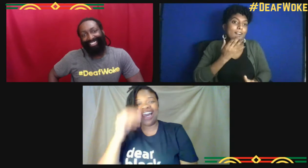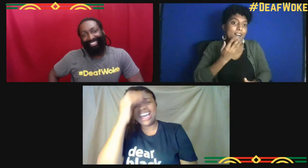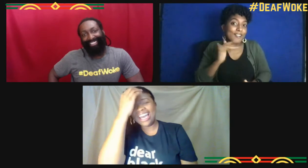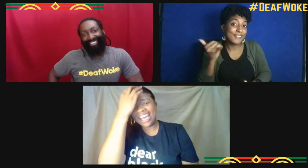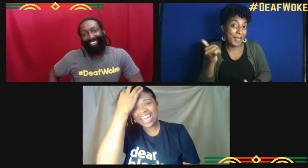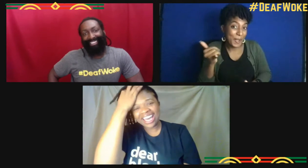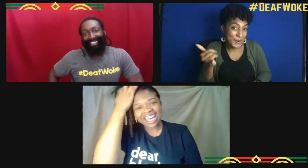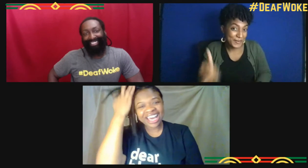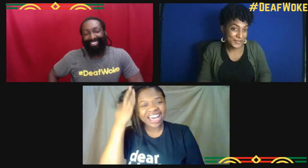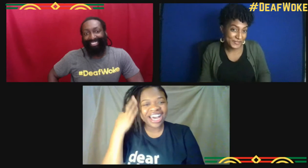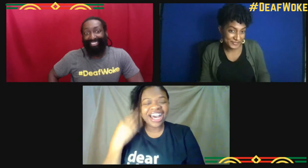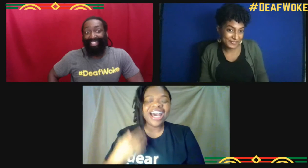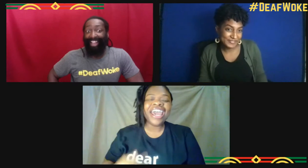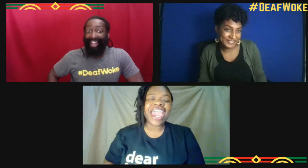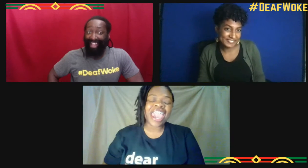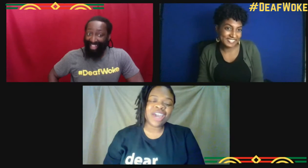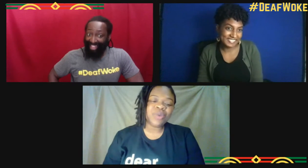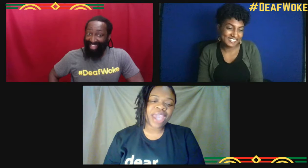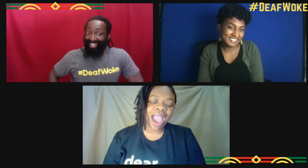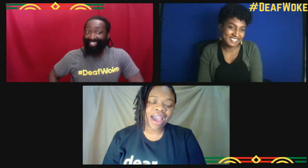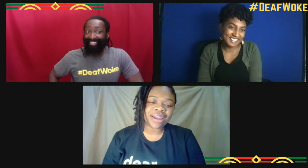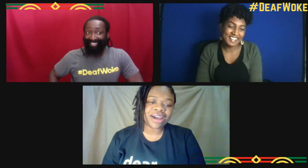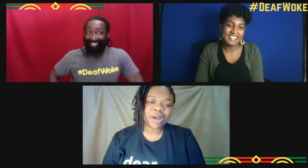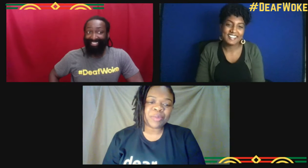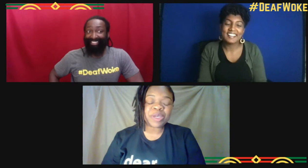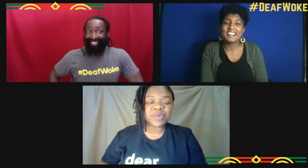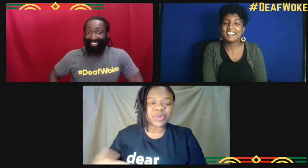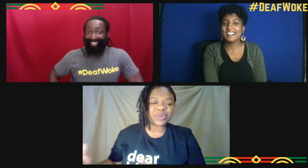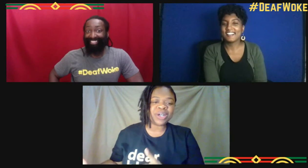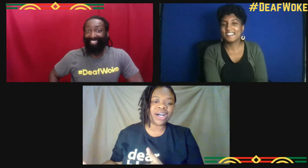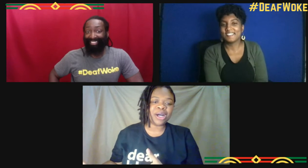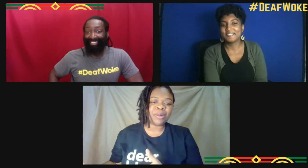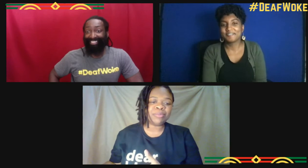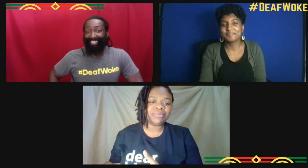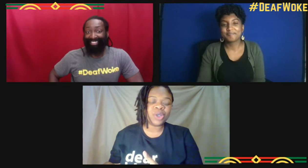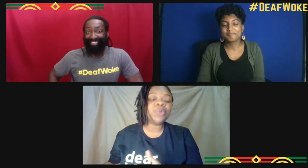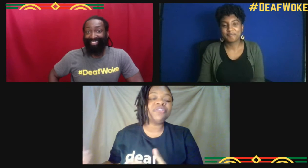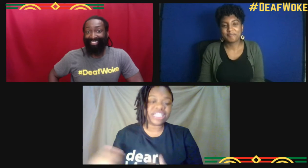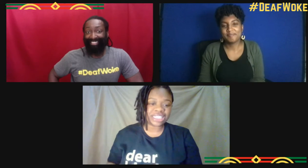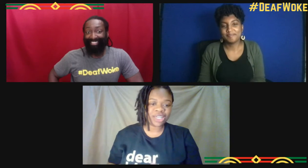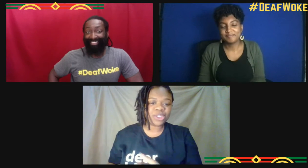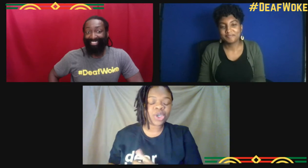(chuckling) And we had people who were visiting